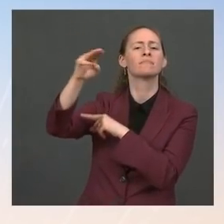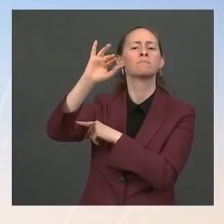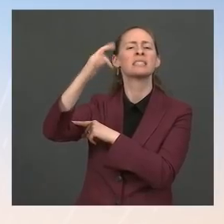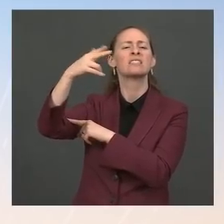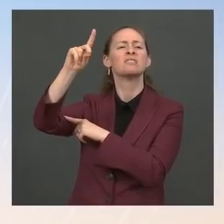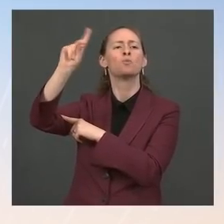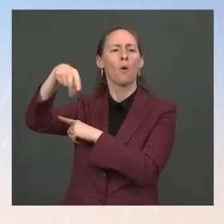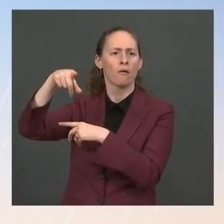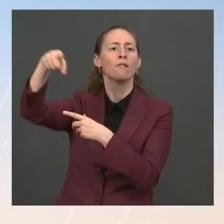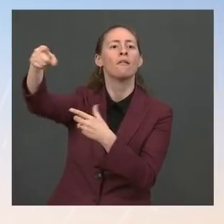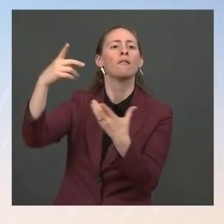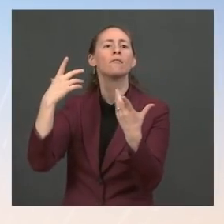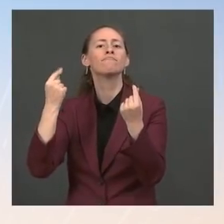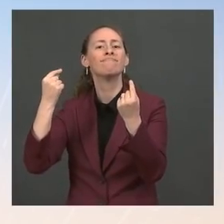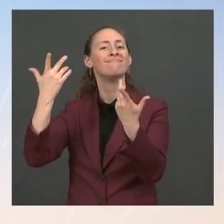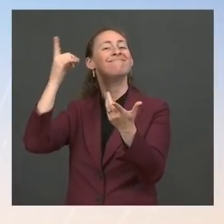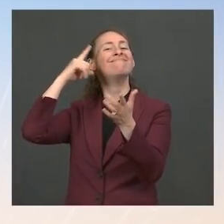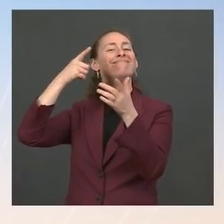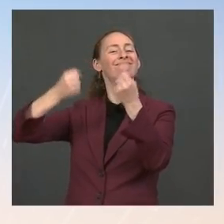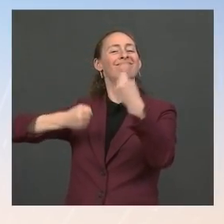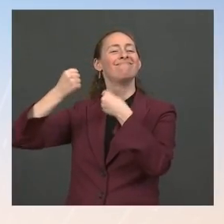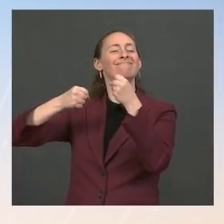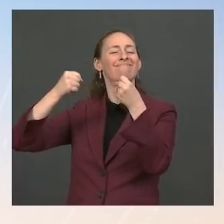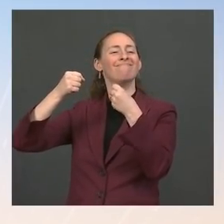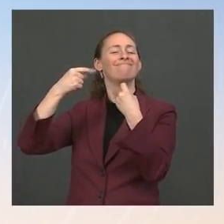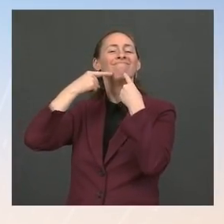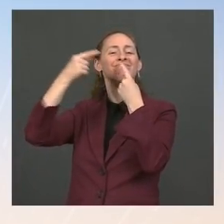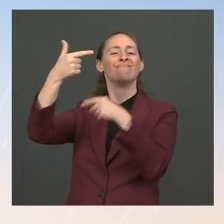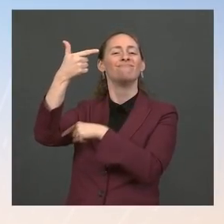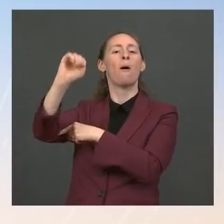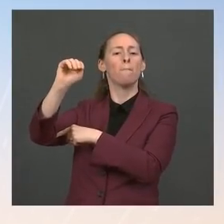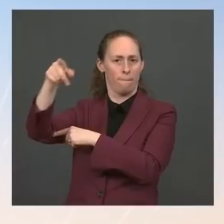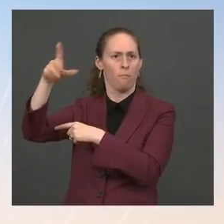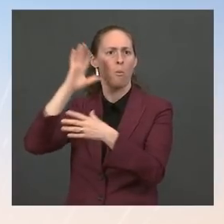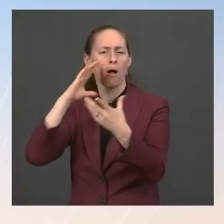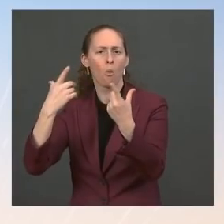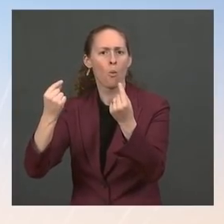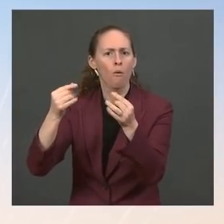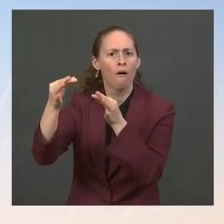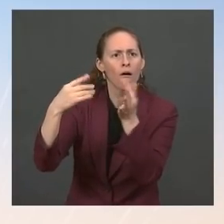will build electric vehicle charging stations across the country, making it easier to drive an electric vehicle,